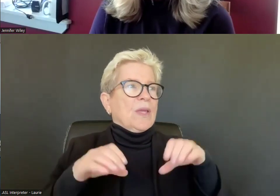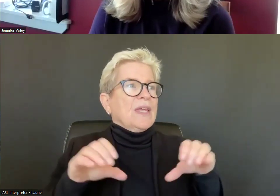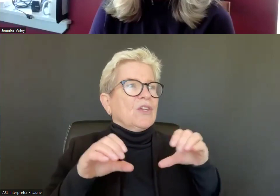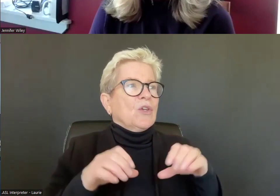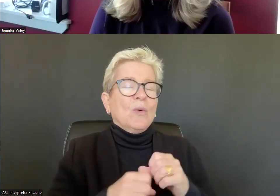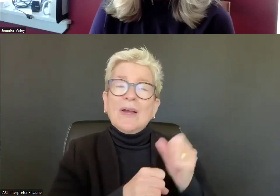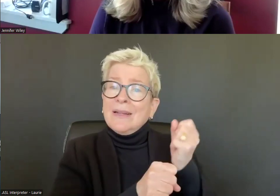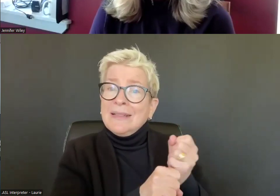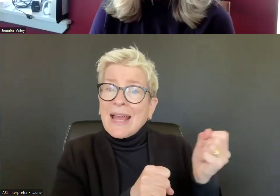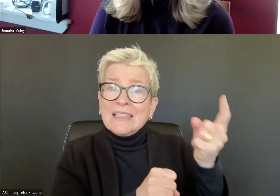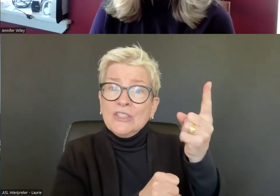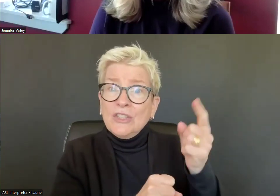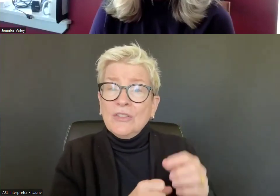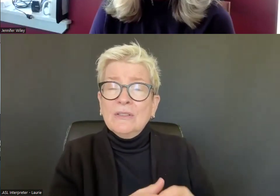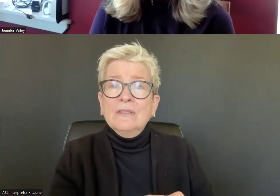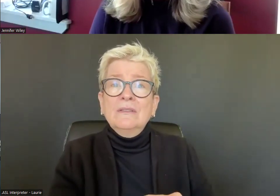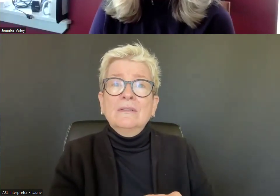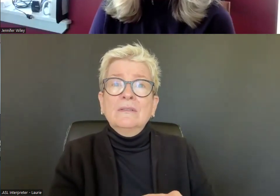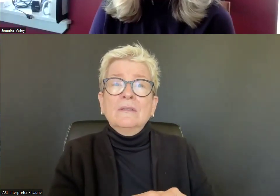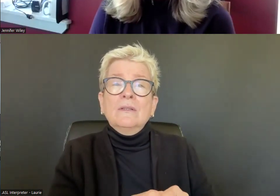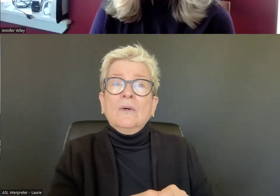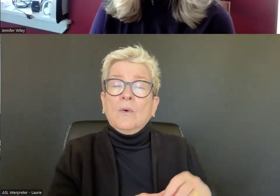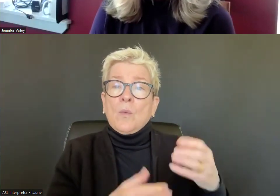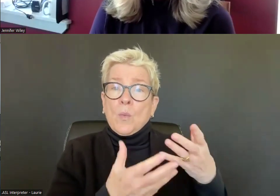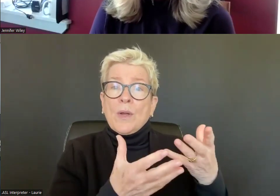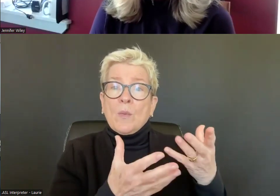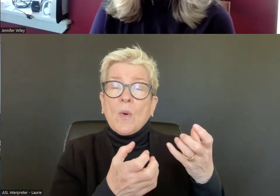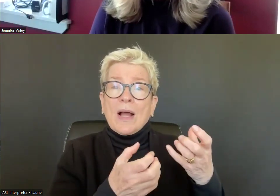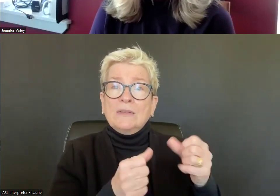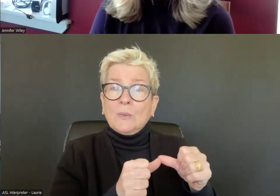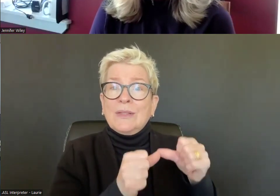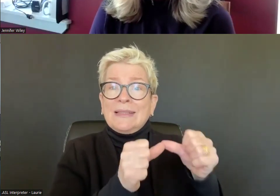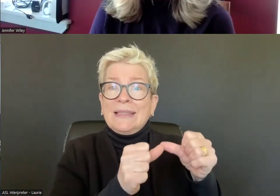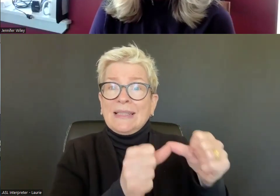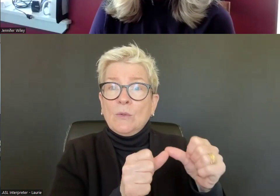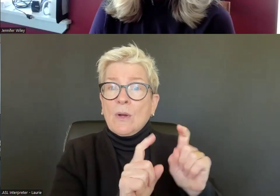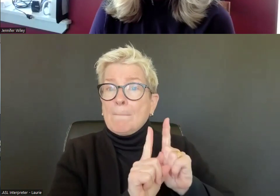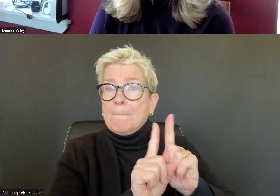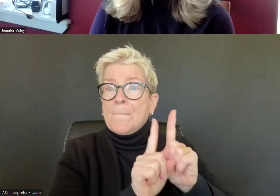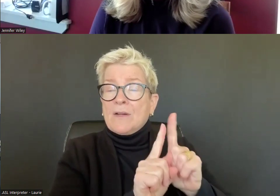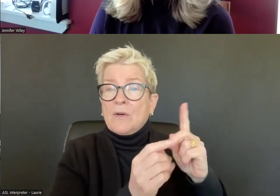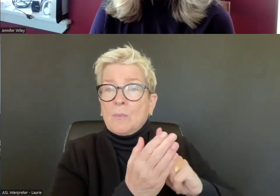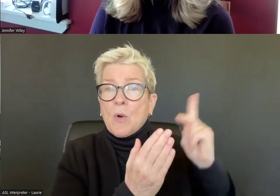year moving forward, we'd like to continue a mentor program. We started having our